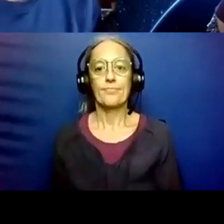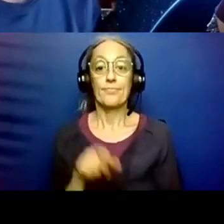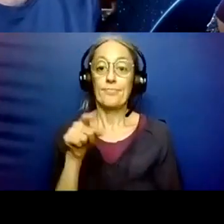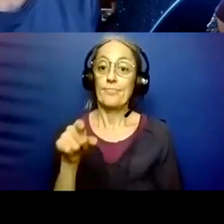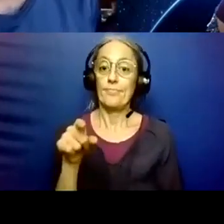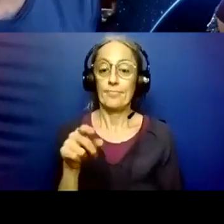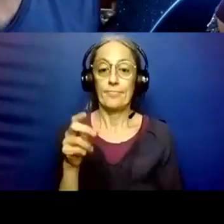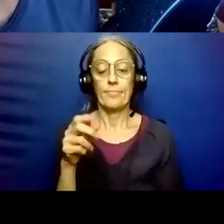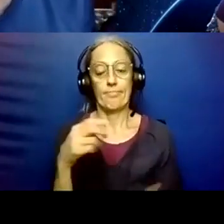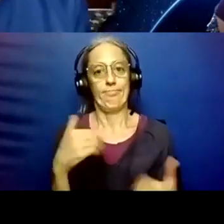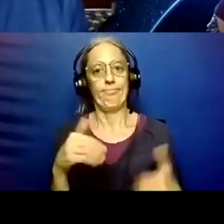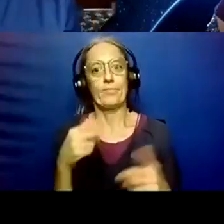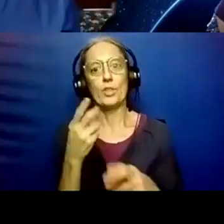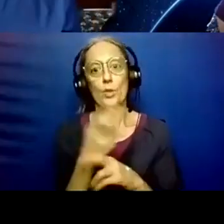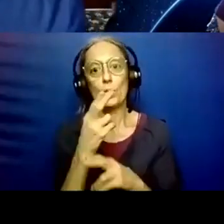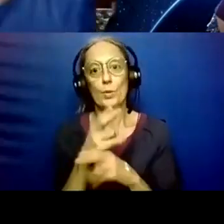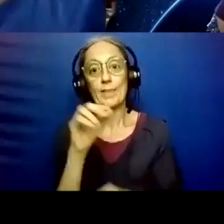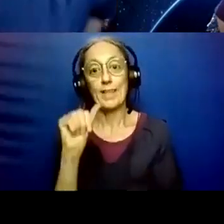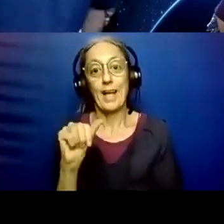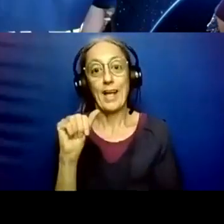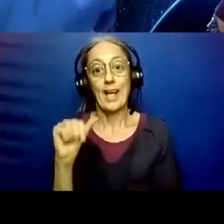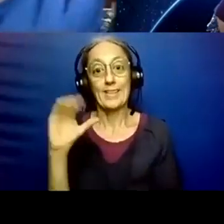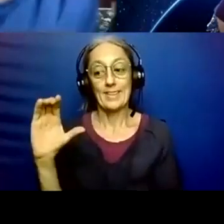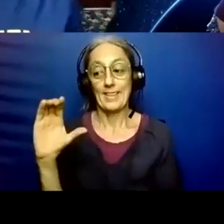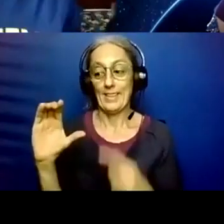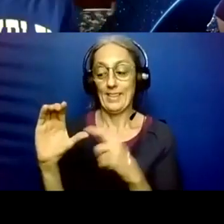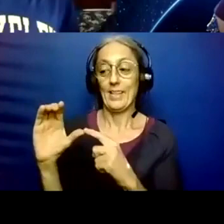which is for communication purposes,